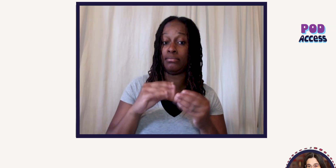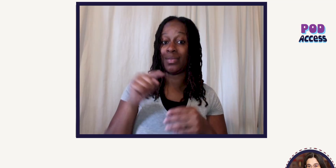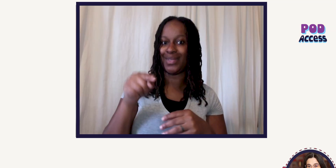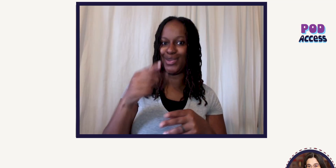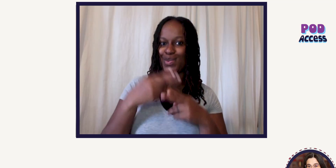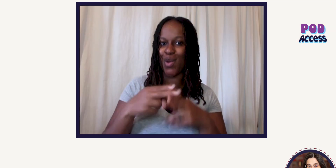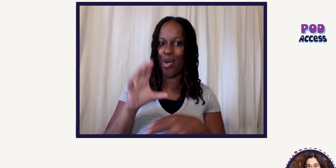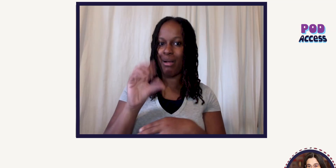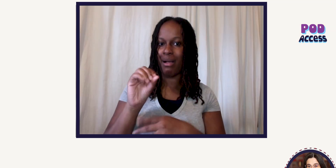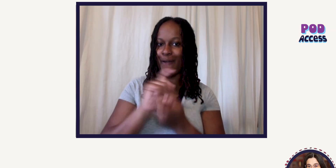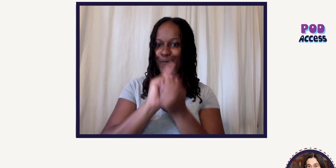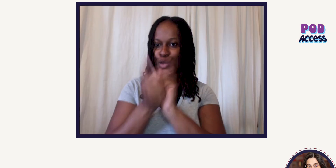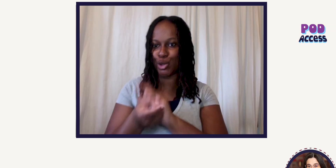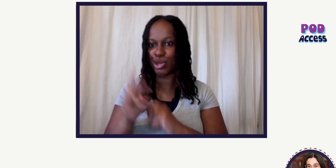That is called conversion rate!